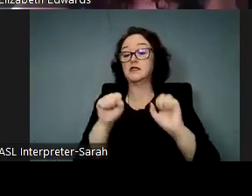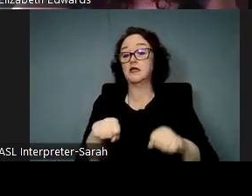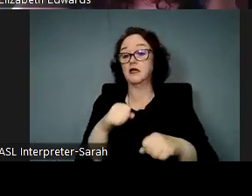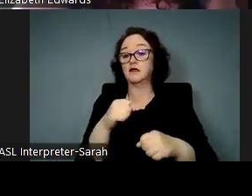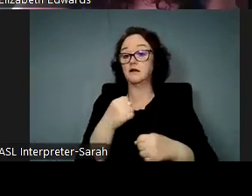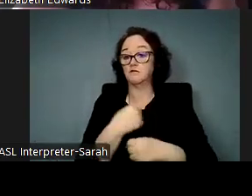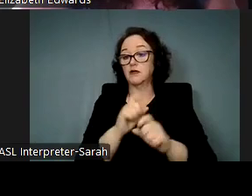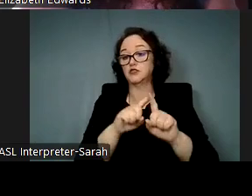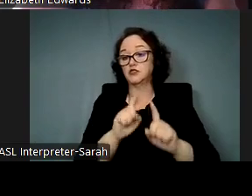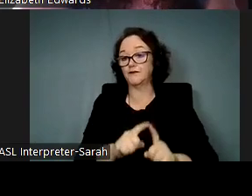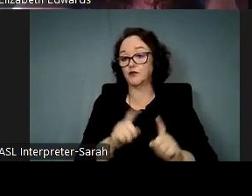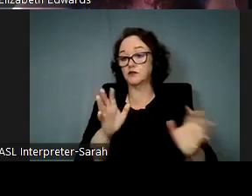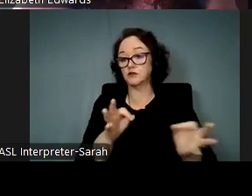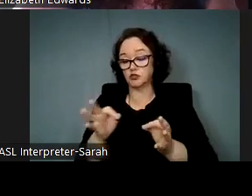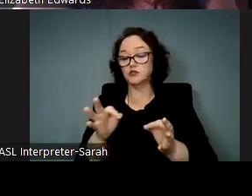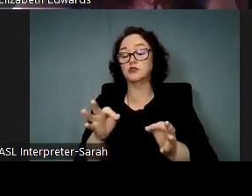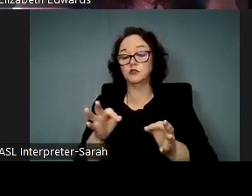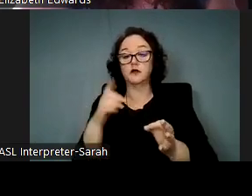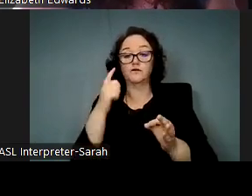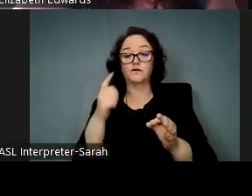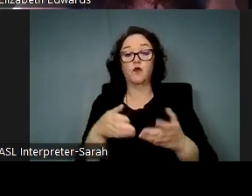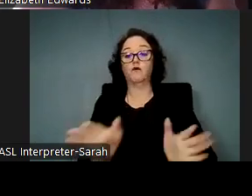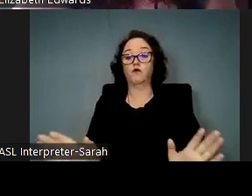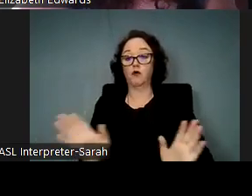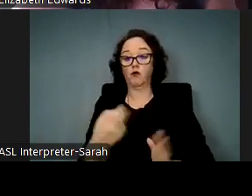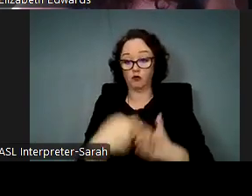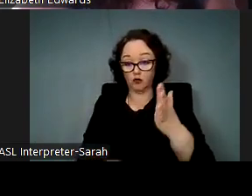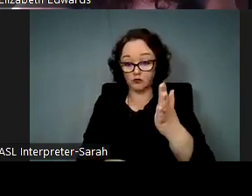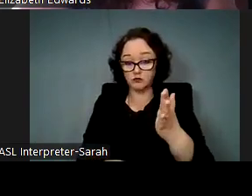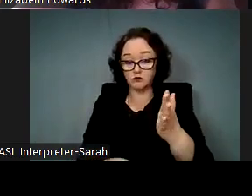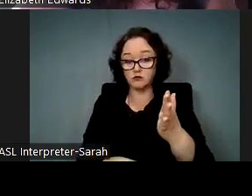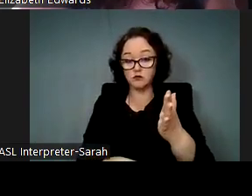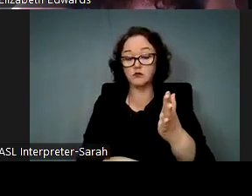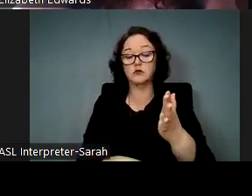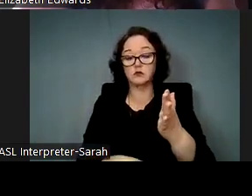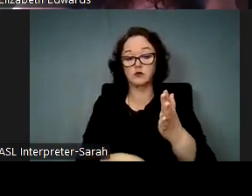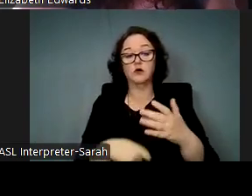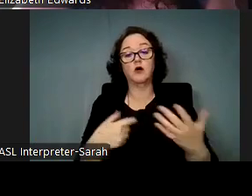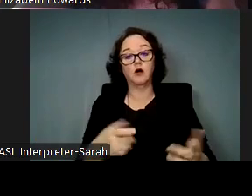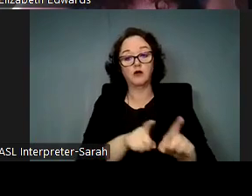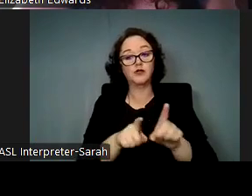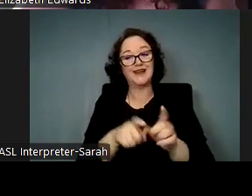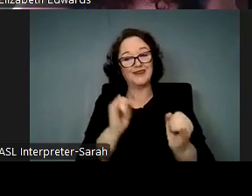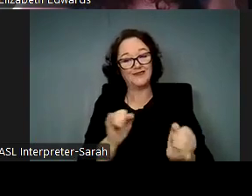around overall cost limits for somebody in a waiver, and they can also talk about individual budgets. So if any of those